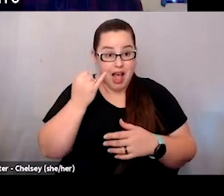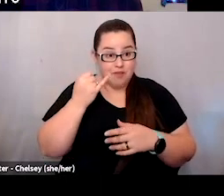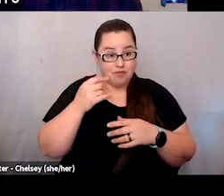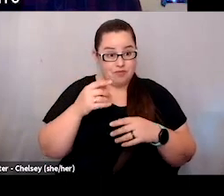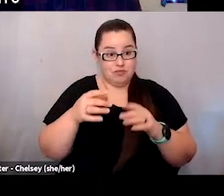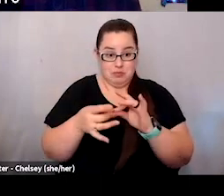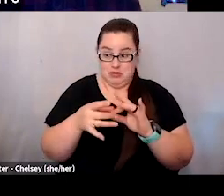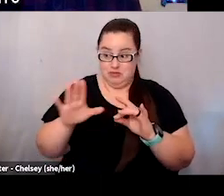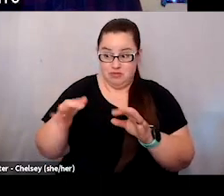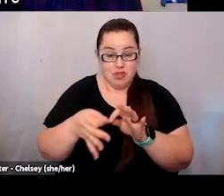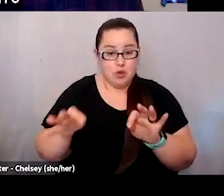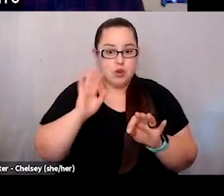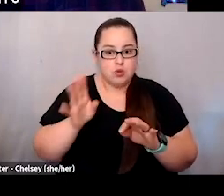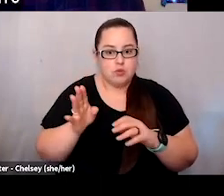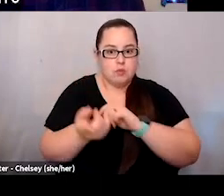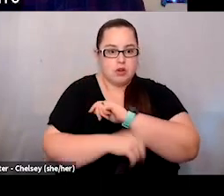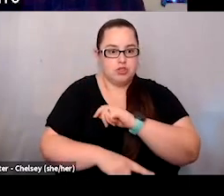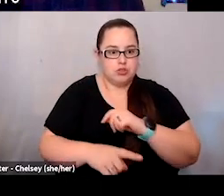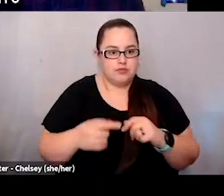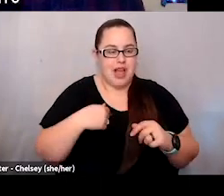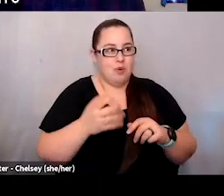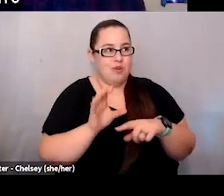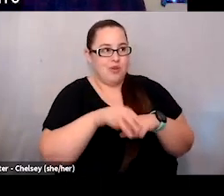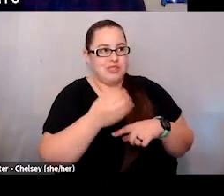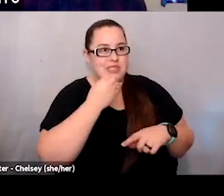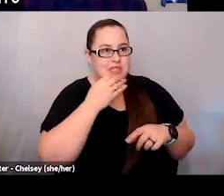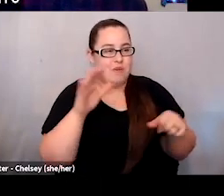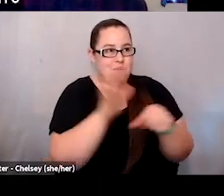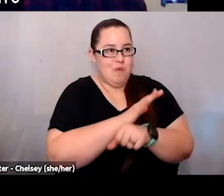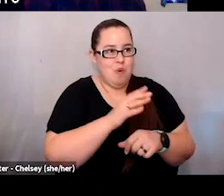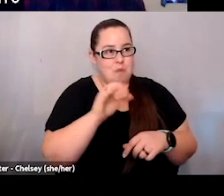in these schools. Punishment for speaking their own language. There's a quote right